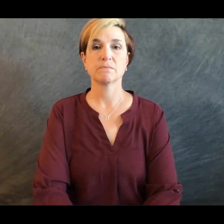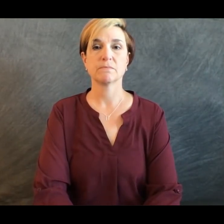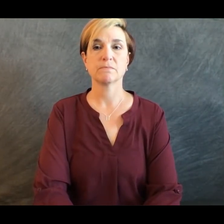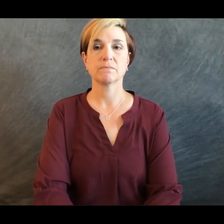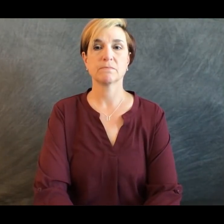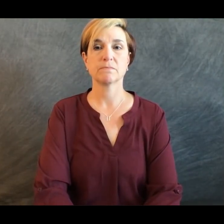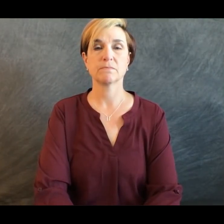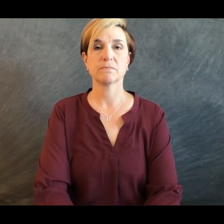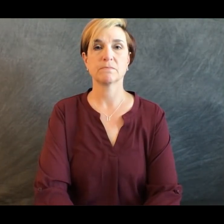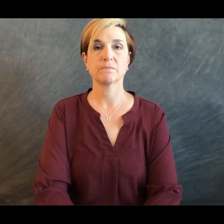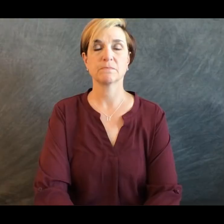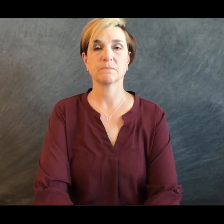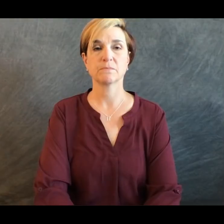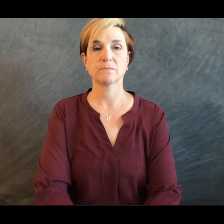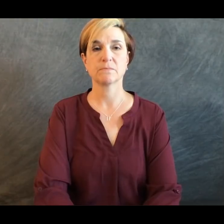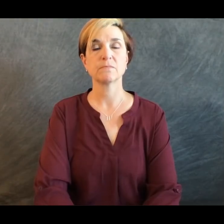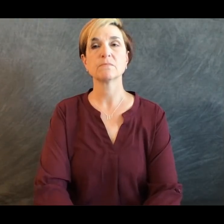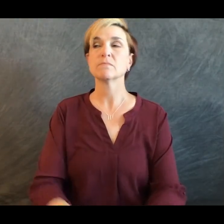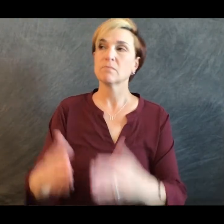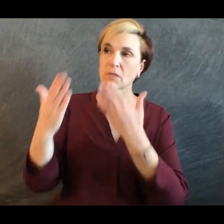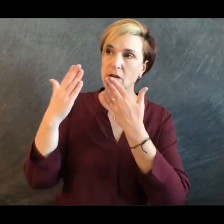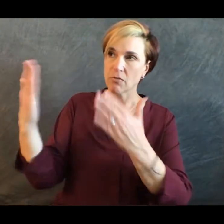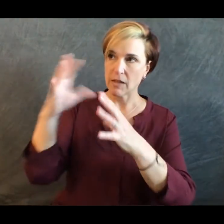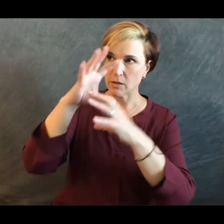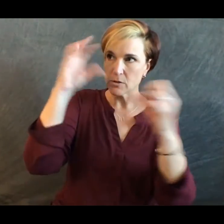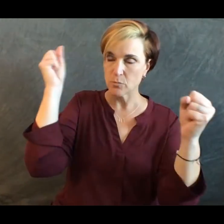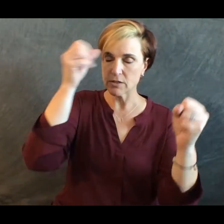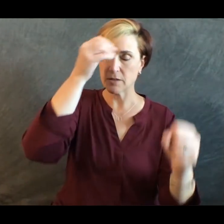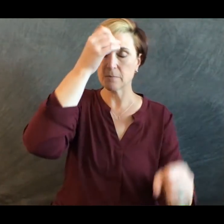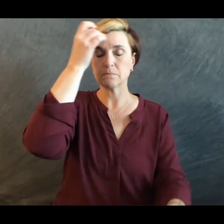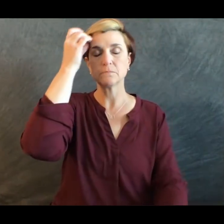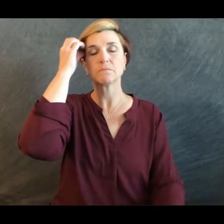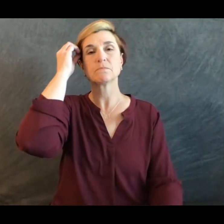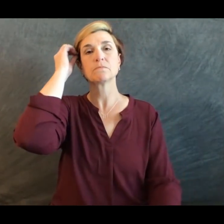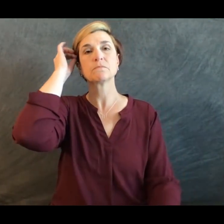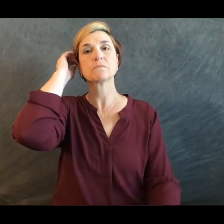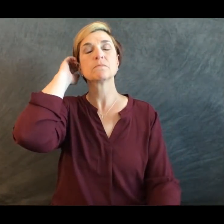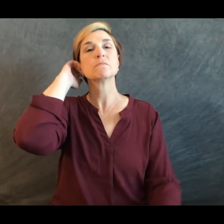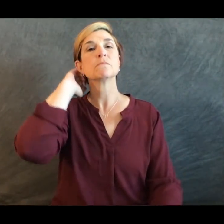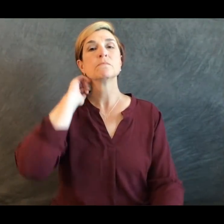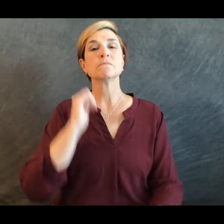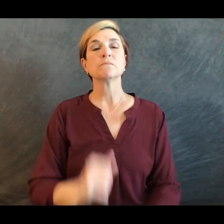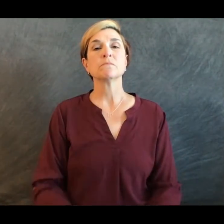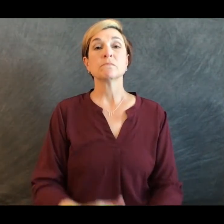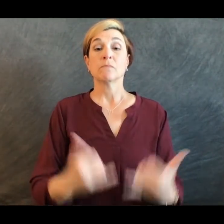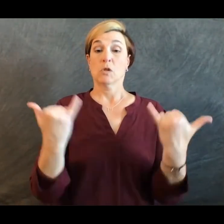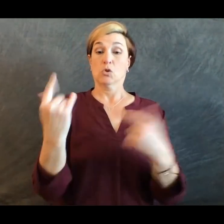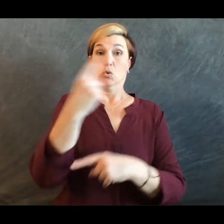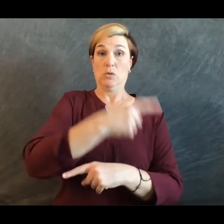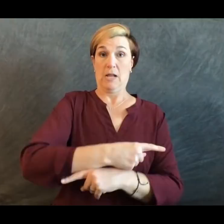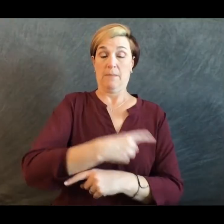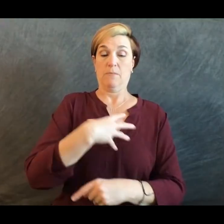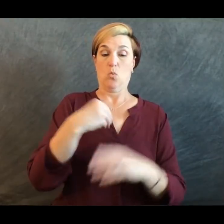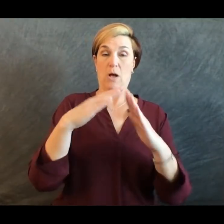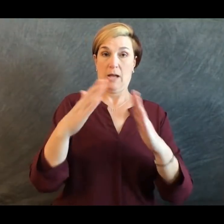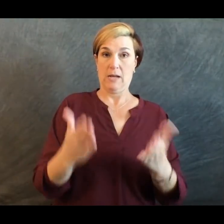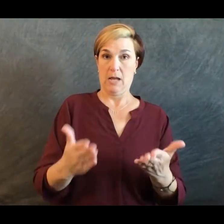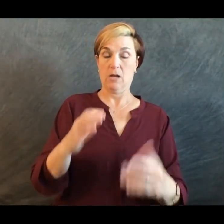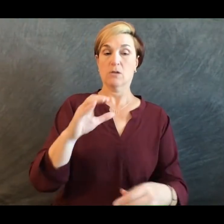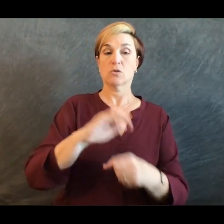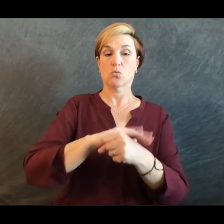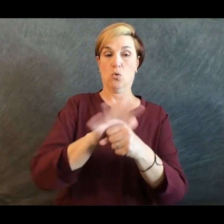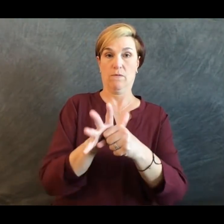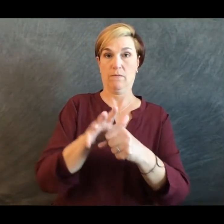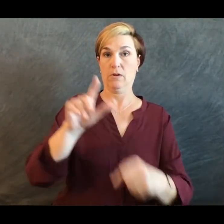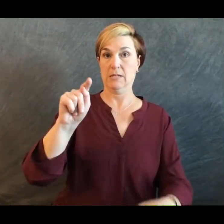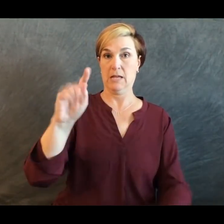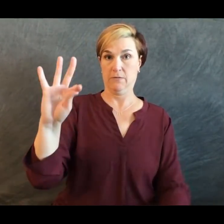Thank You mr. president today the White House coronavirus task force met and and